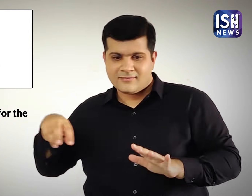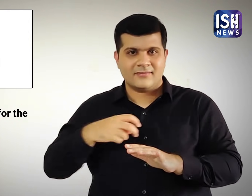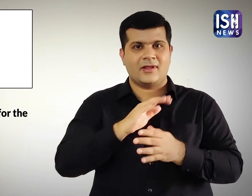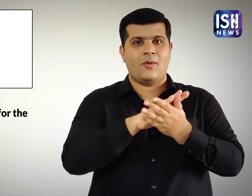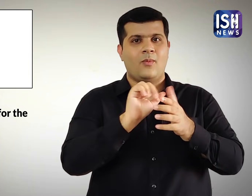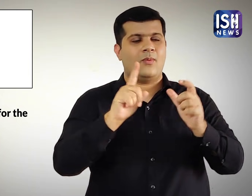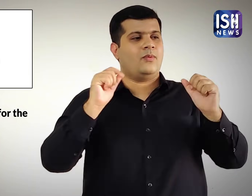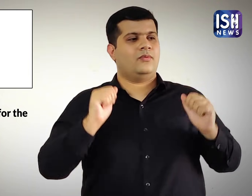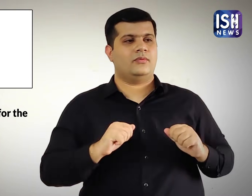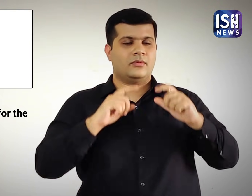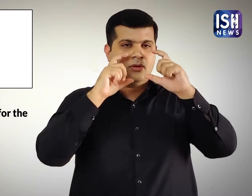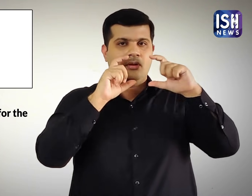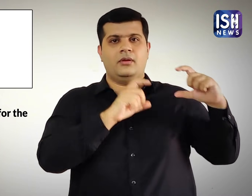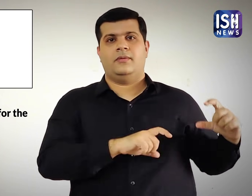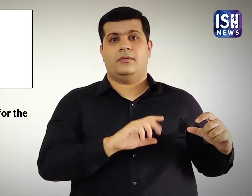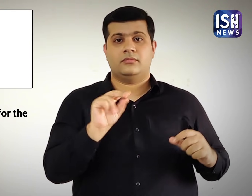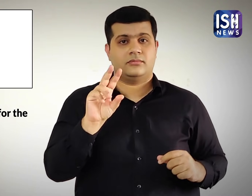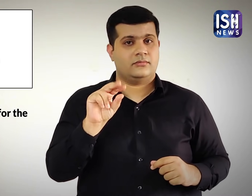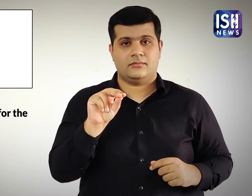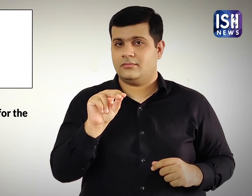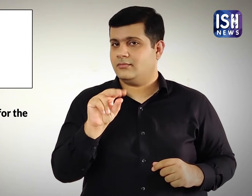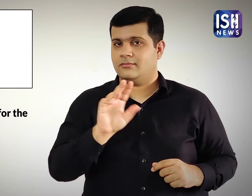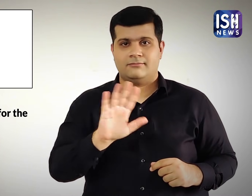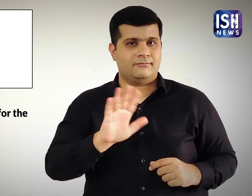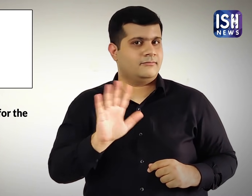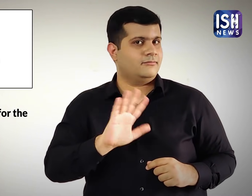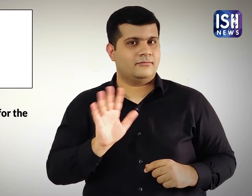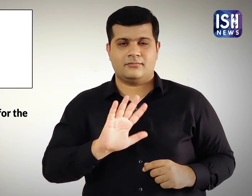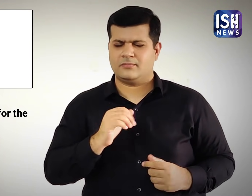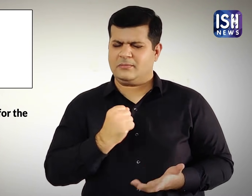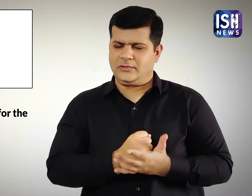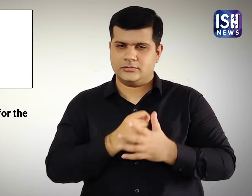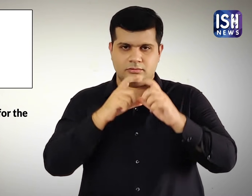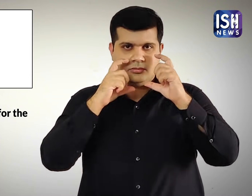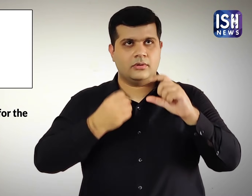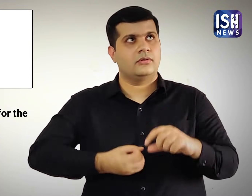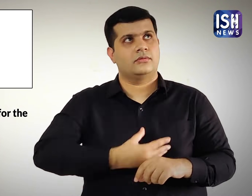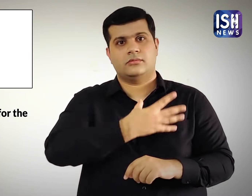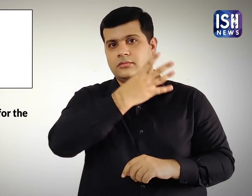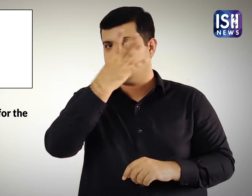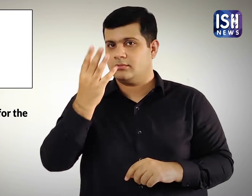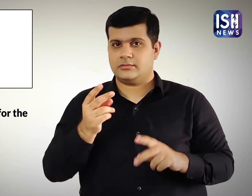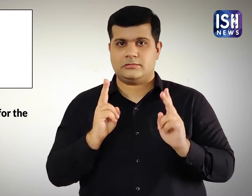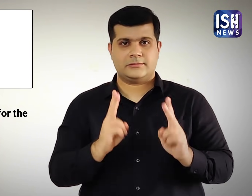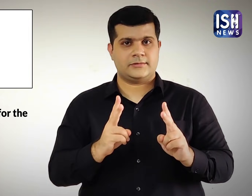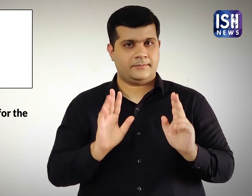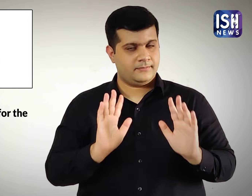They must not remove the mask in other parts of the house. The mask must be worn at all times.